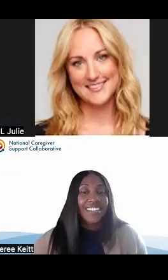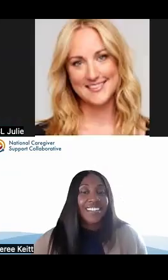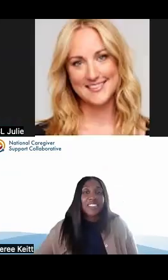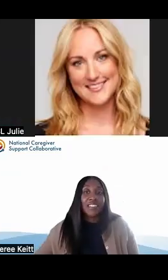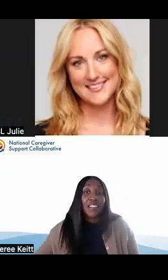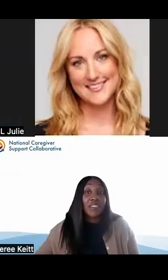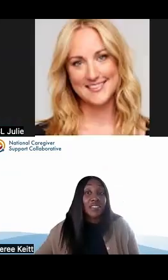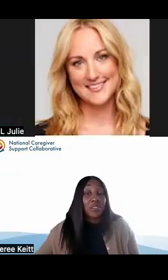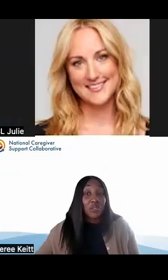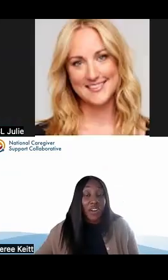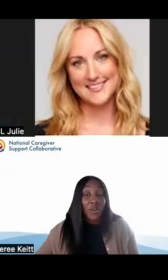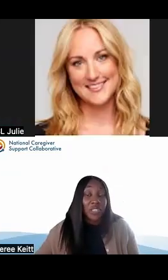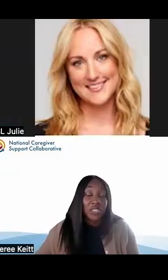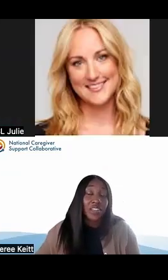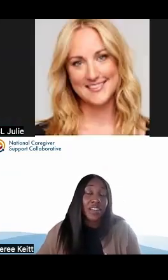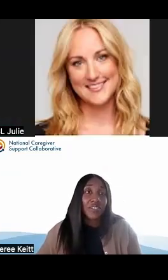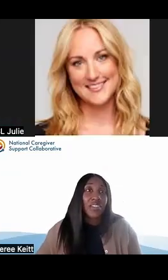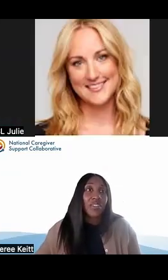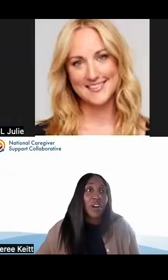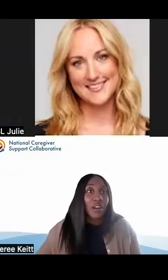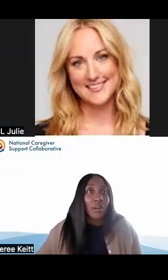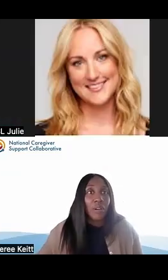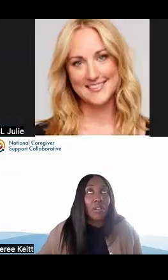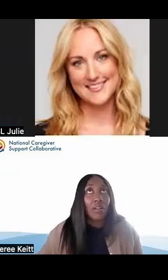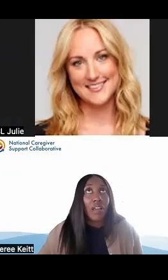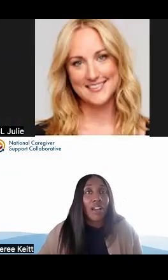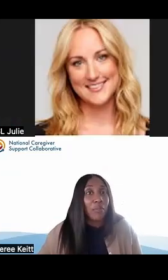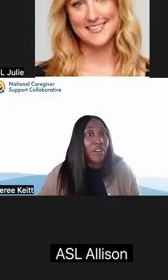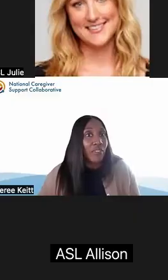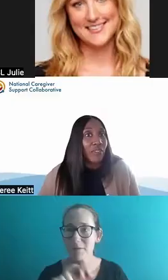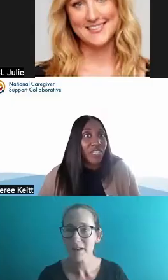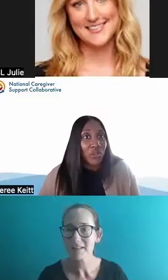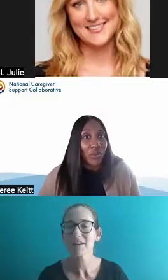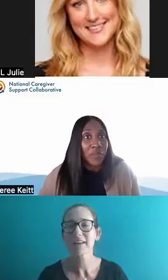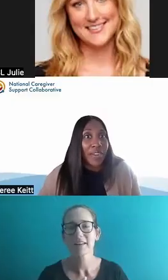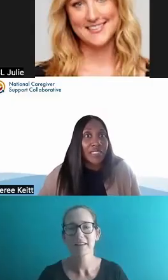Yes, I think that's a great question. And I think I'm going to have a very short response